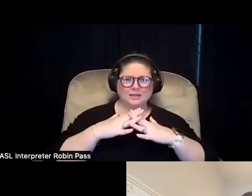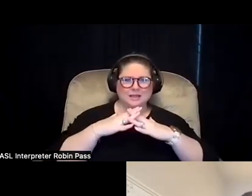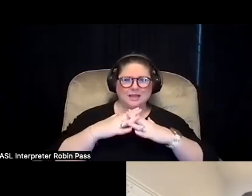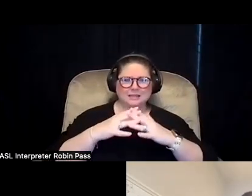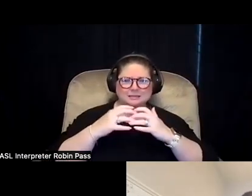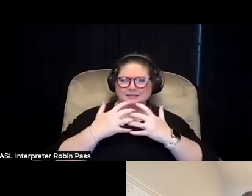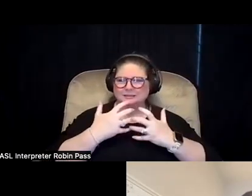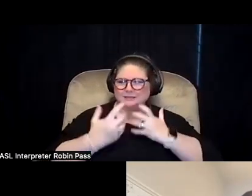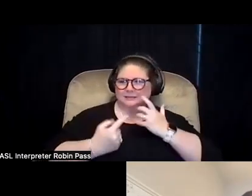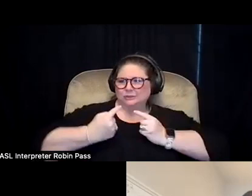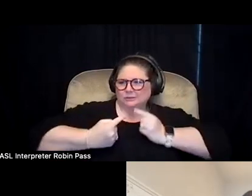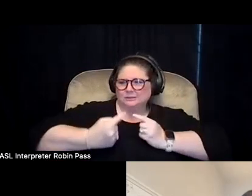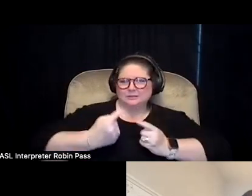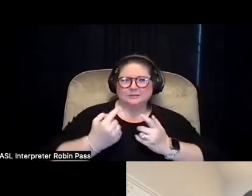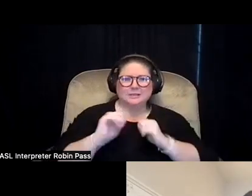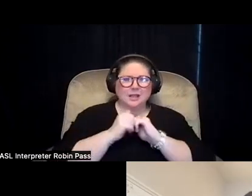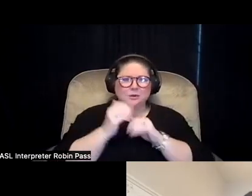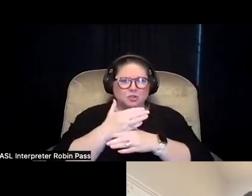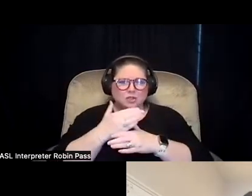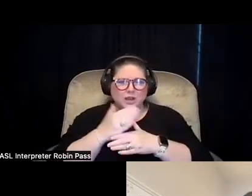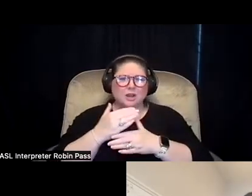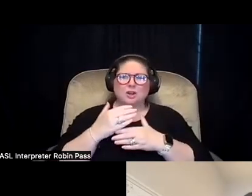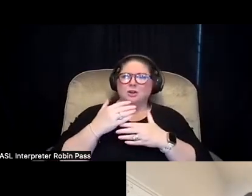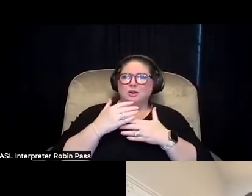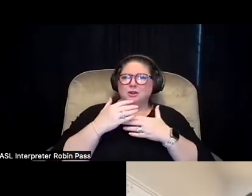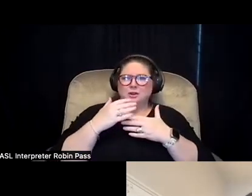but how do we share those stories how do we elevate those stories in our communities and